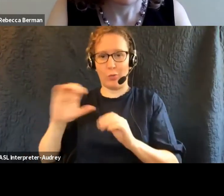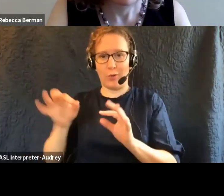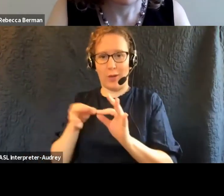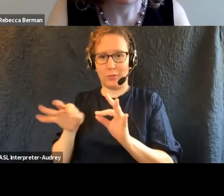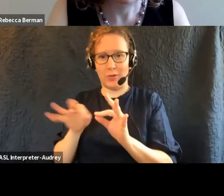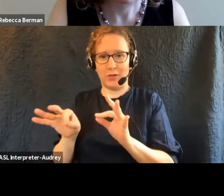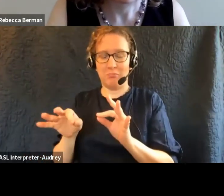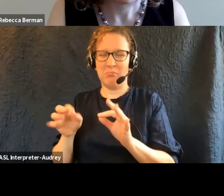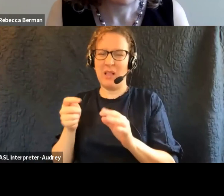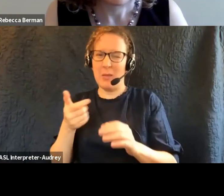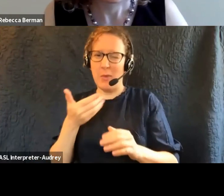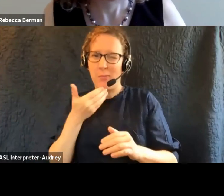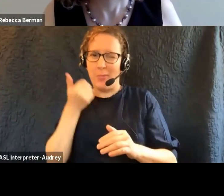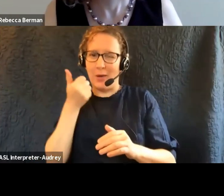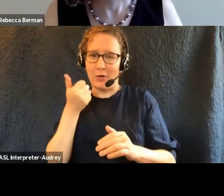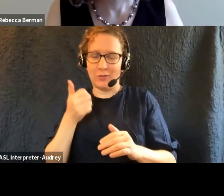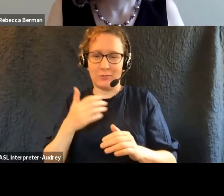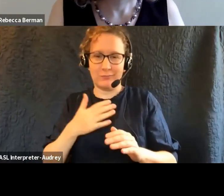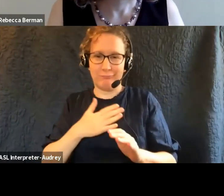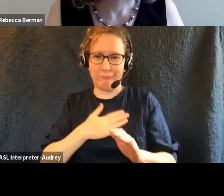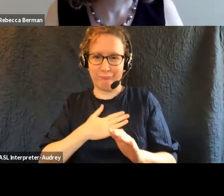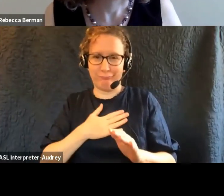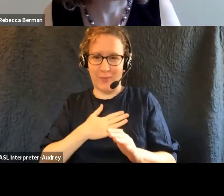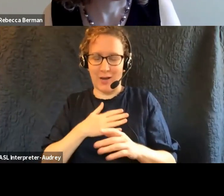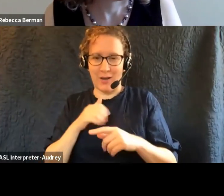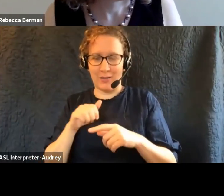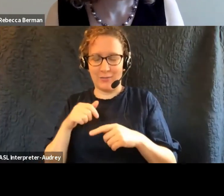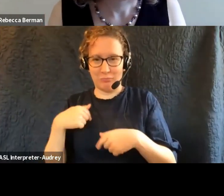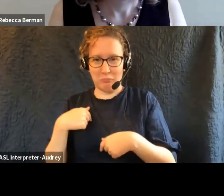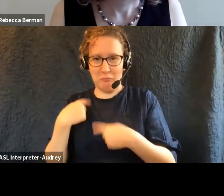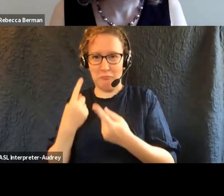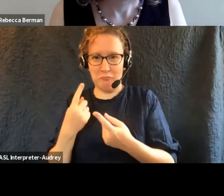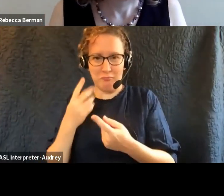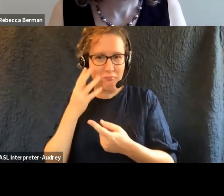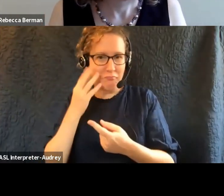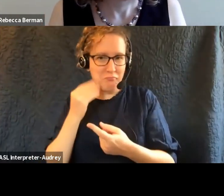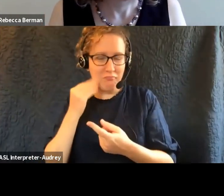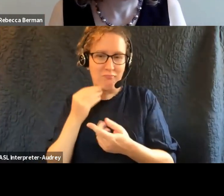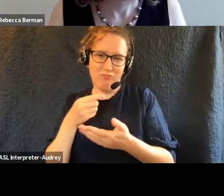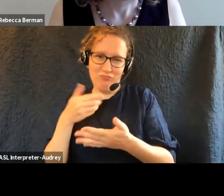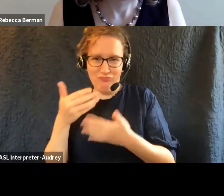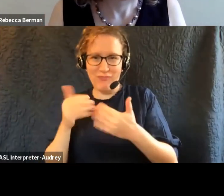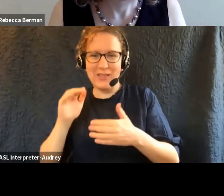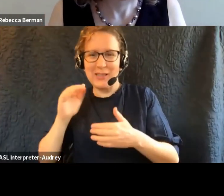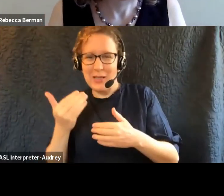better or at least in practice it seems to be a bit better than the one built into Zoom